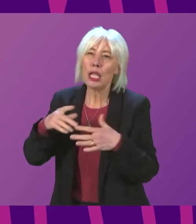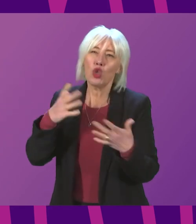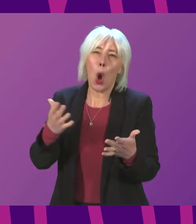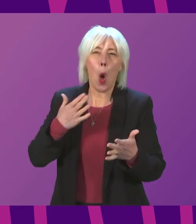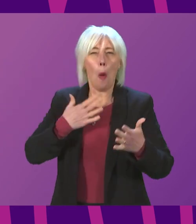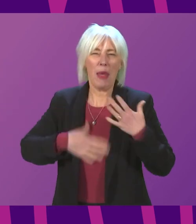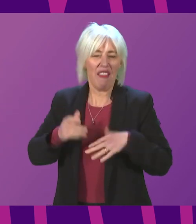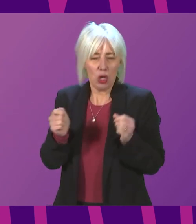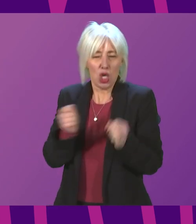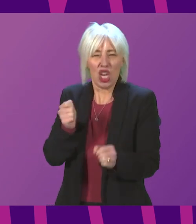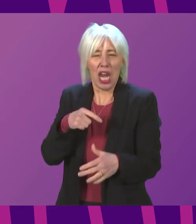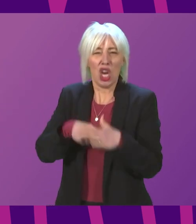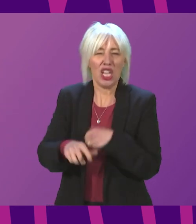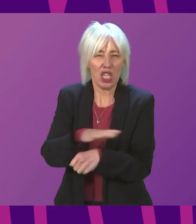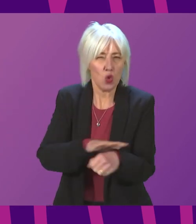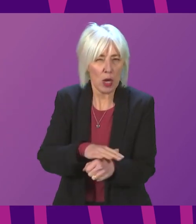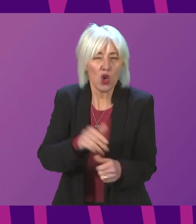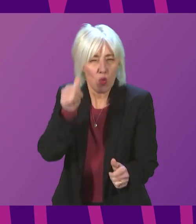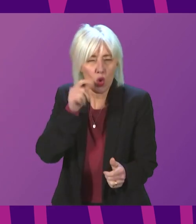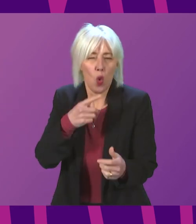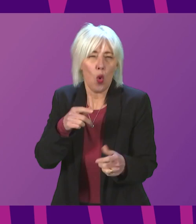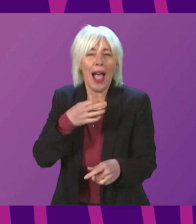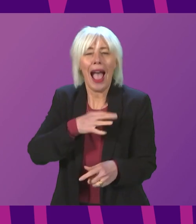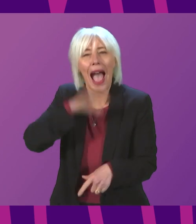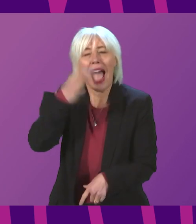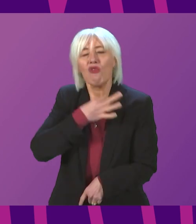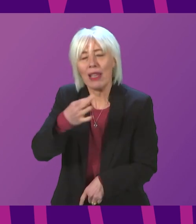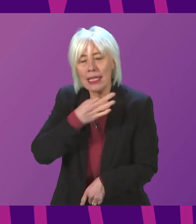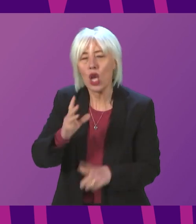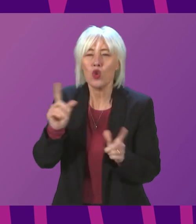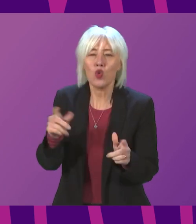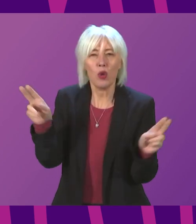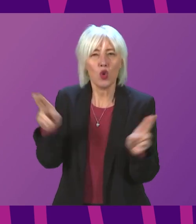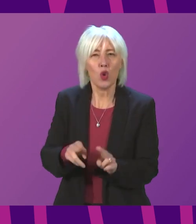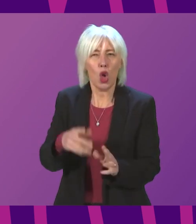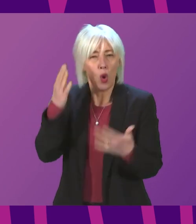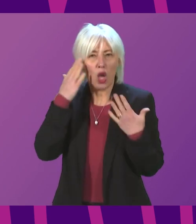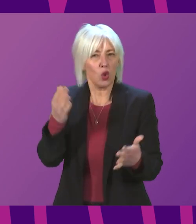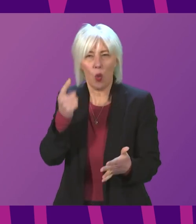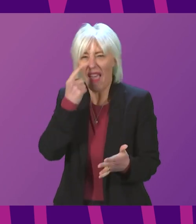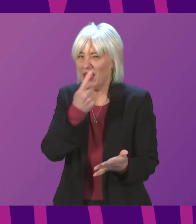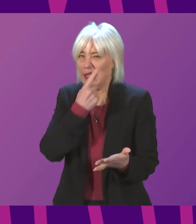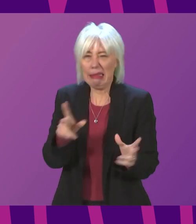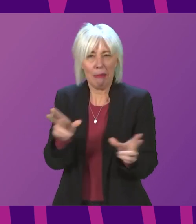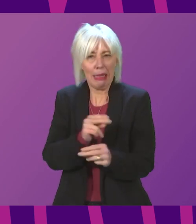I am therefore not sure what evidence and data are missing. We continue to publish evidence.